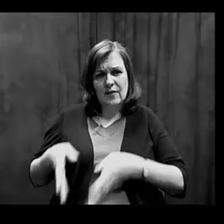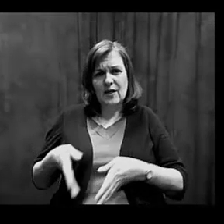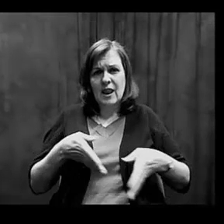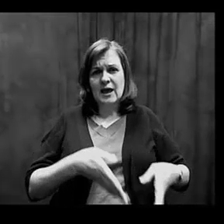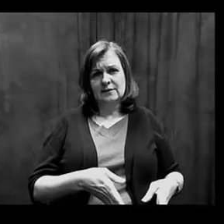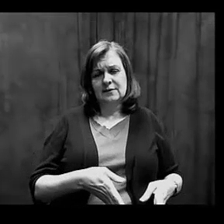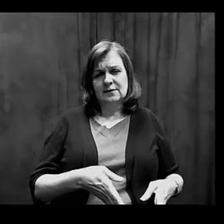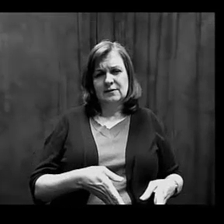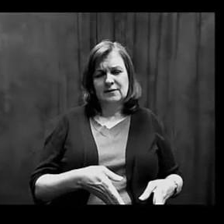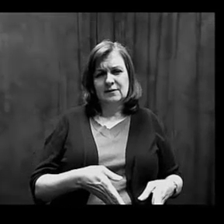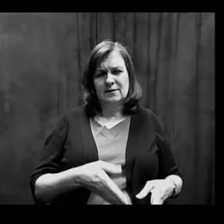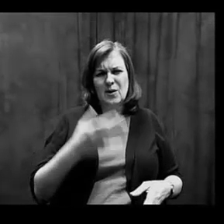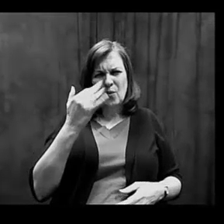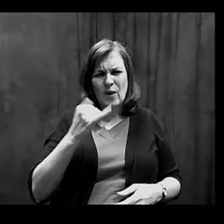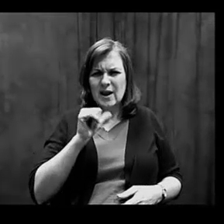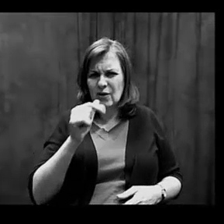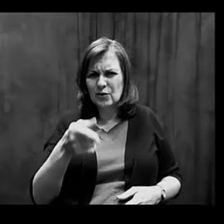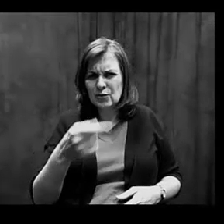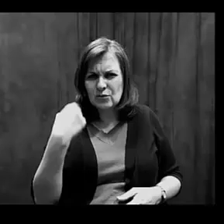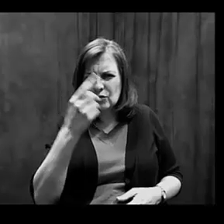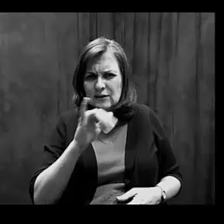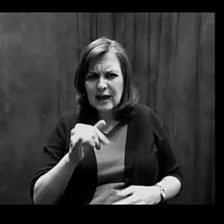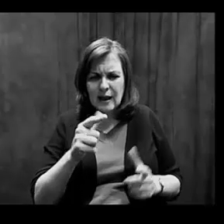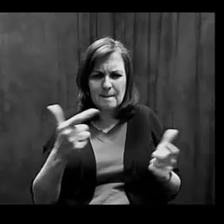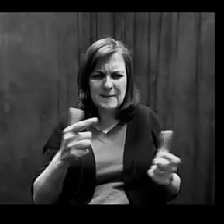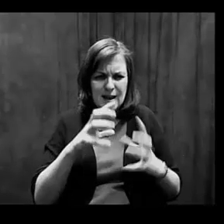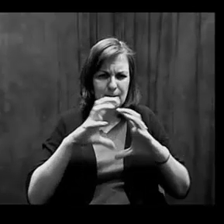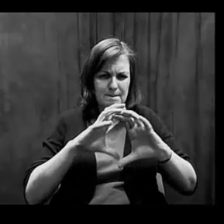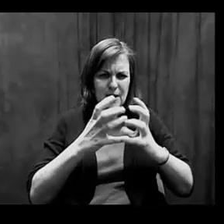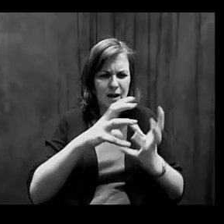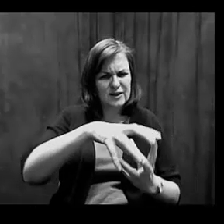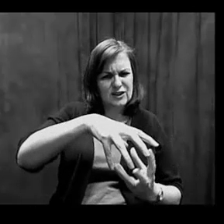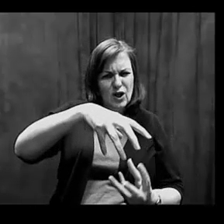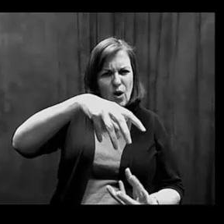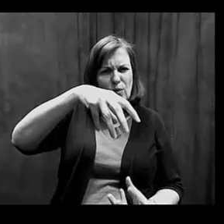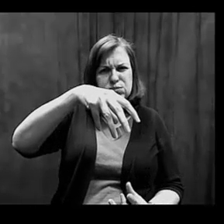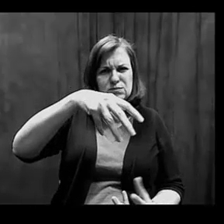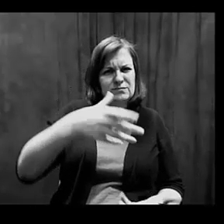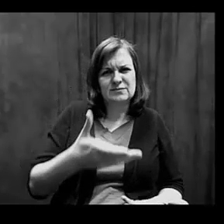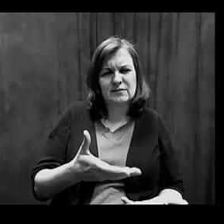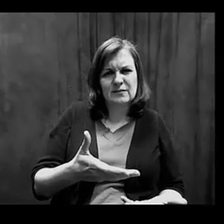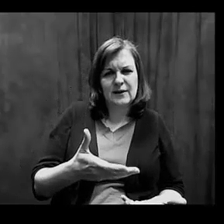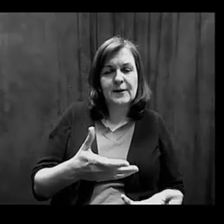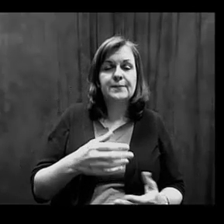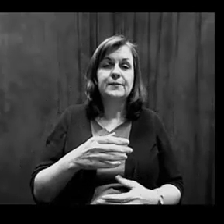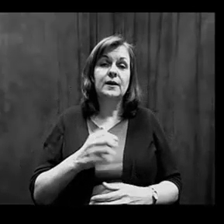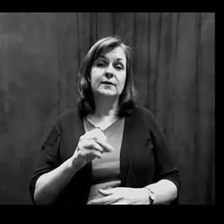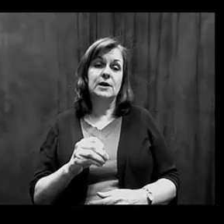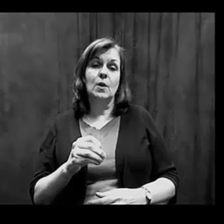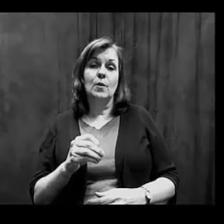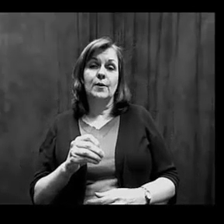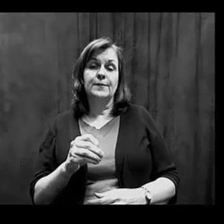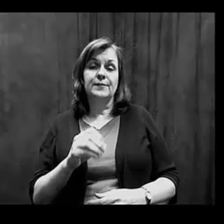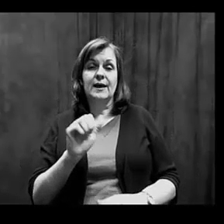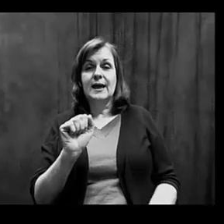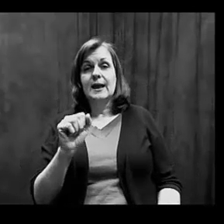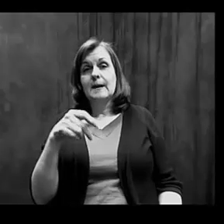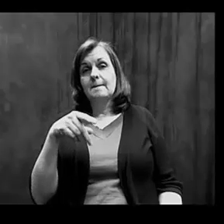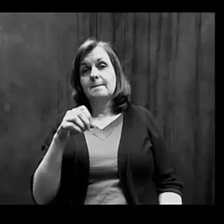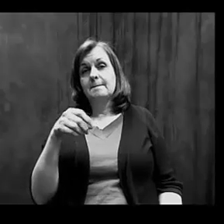why don't you just look like an elongated ball so what we have to think about is